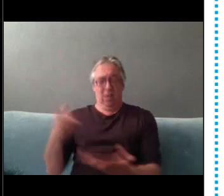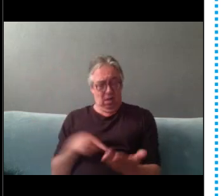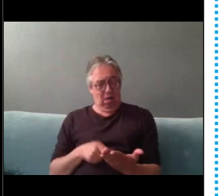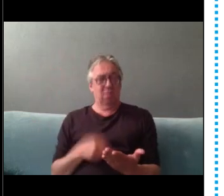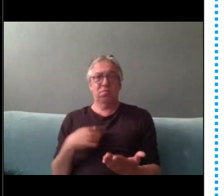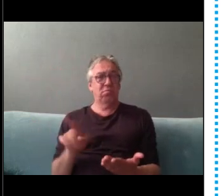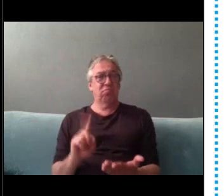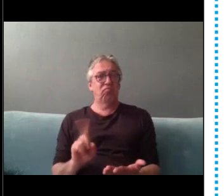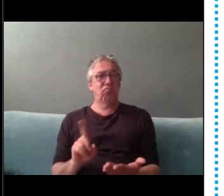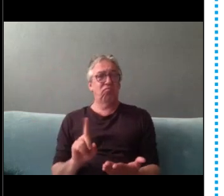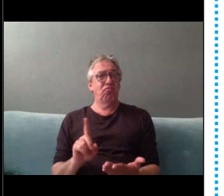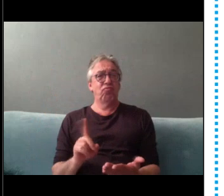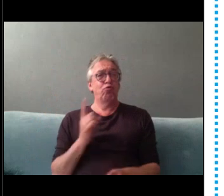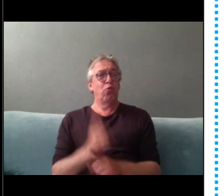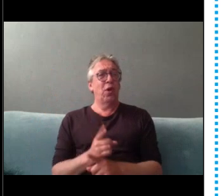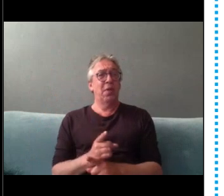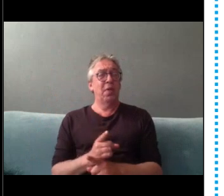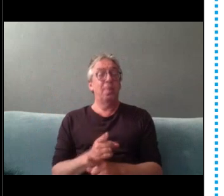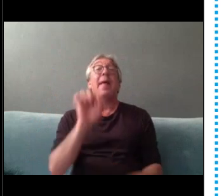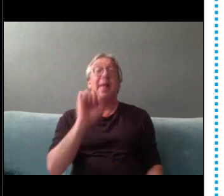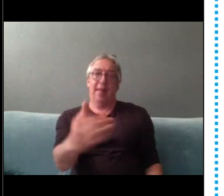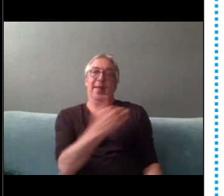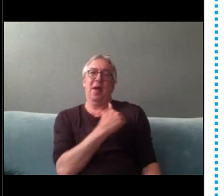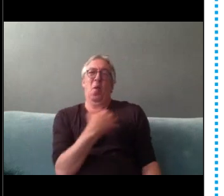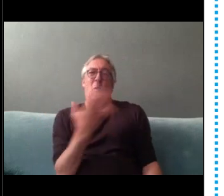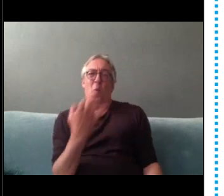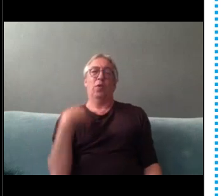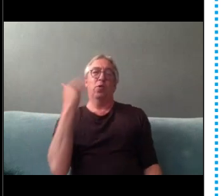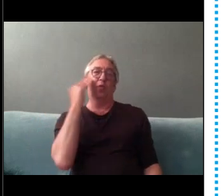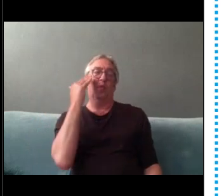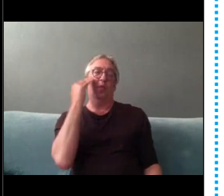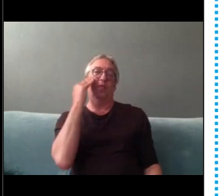And maybe just to finish, this is now my last comment,